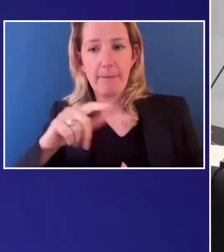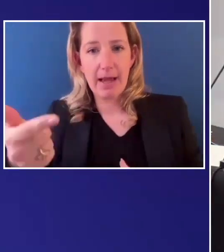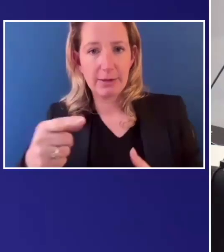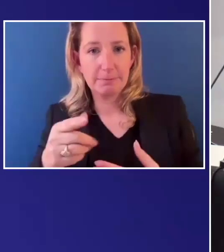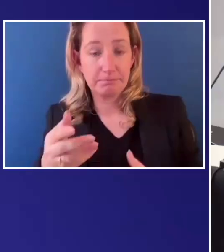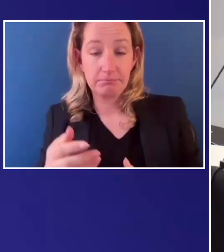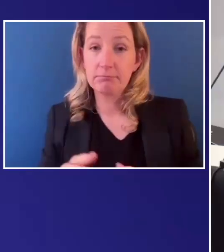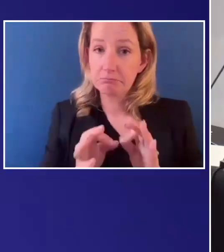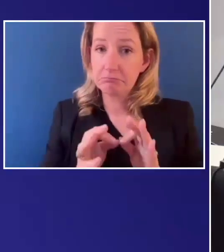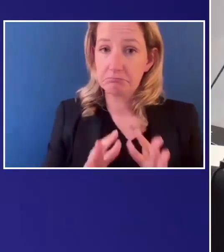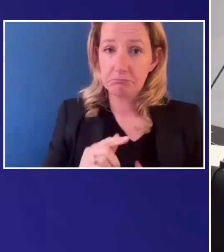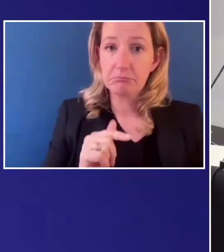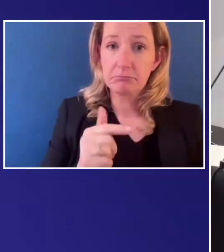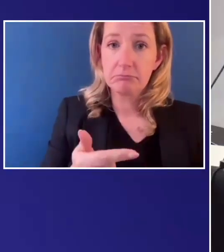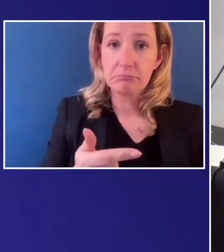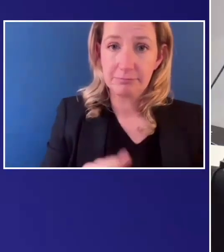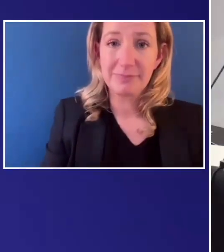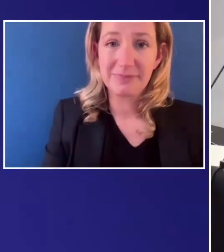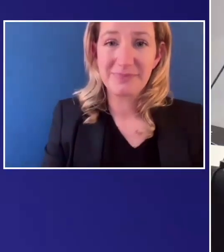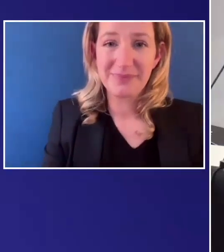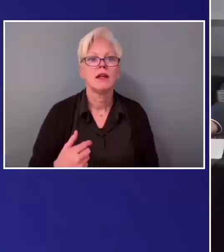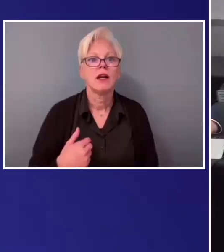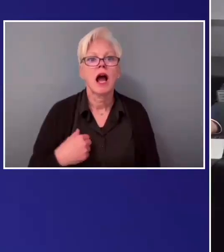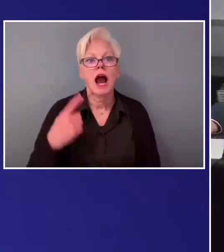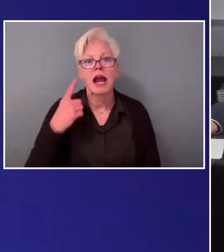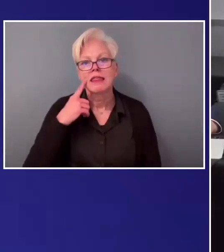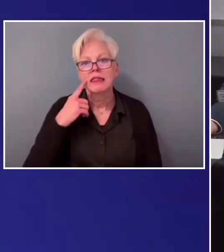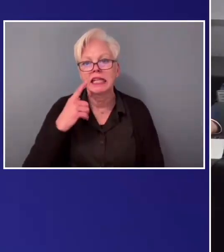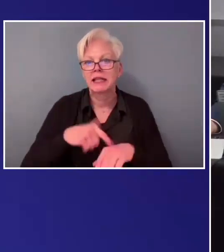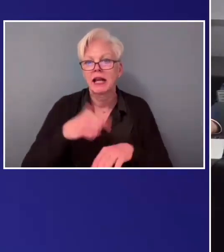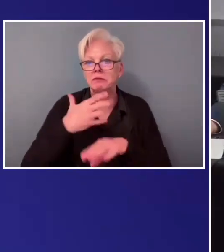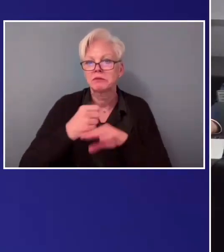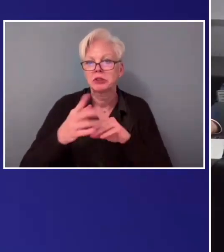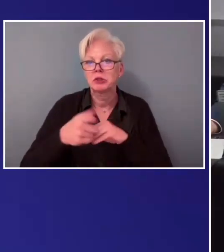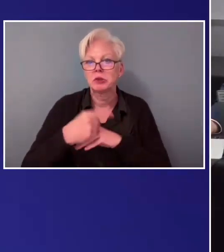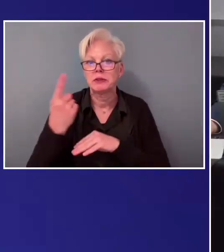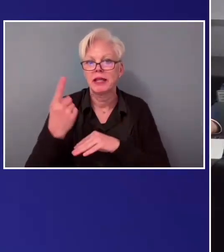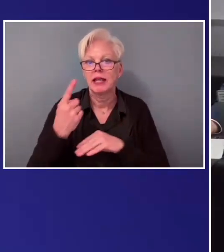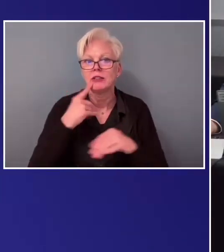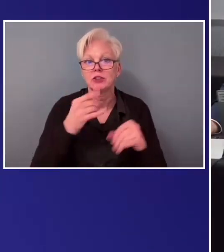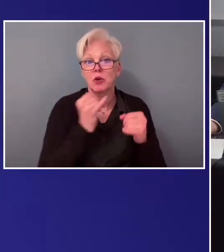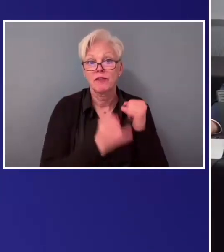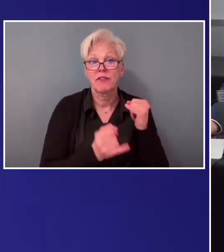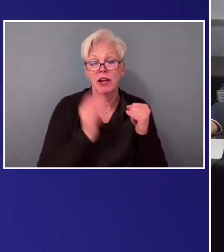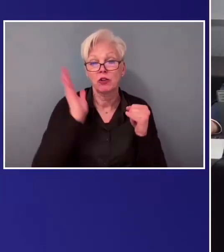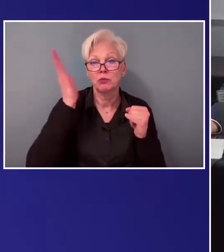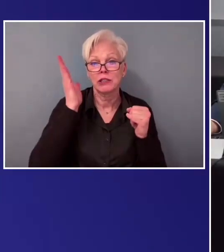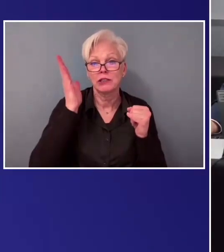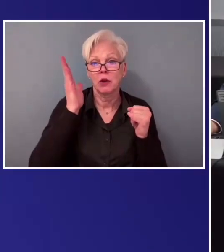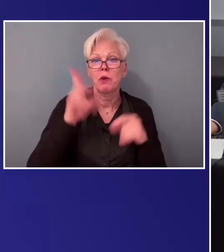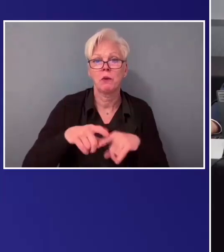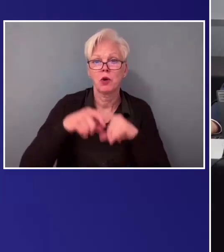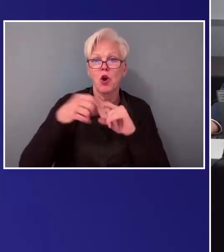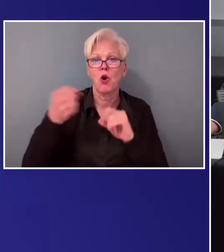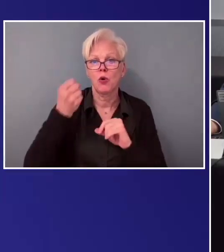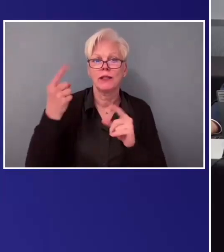I think we are just about at time today, so we will postpone the final presentation until tomorrow morning to make sure we have